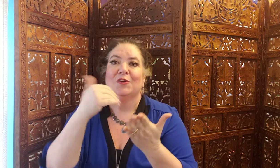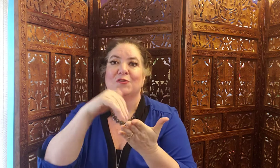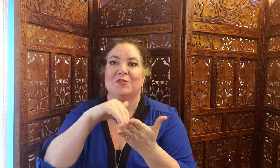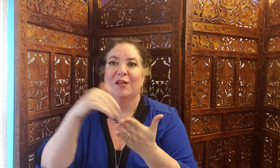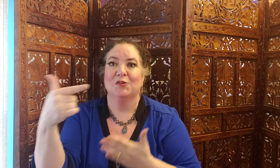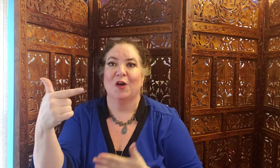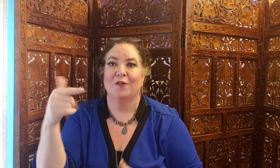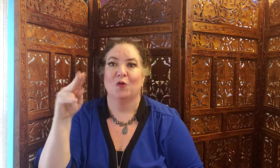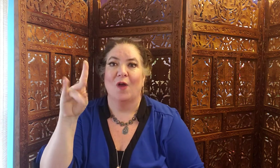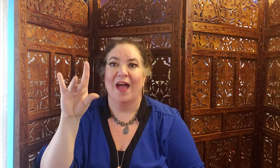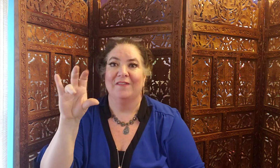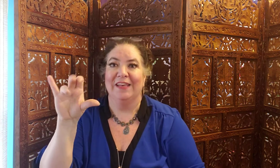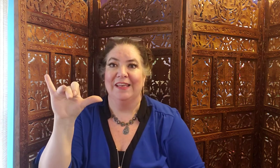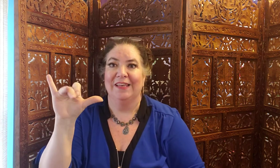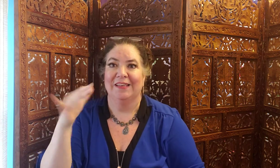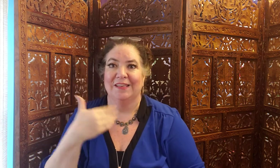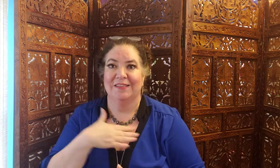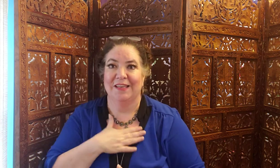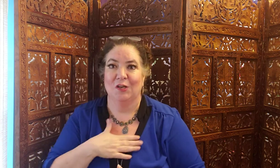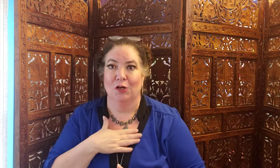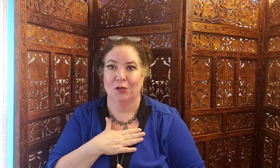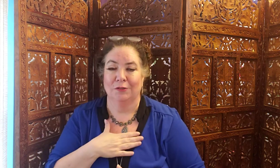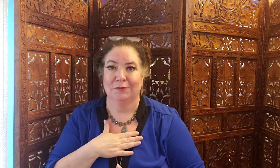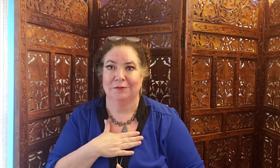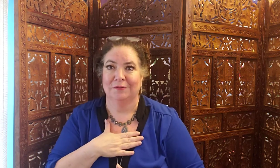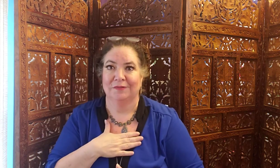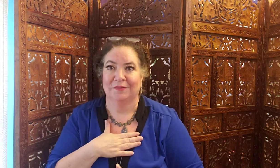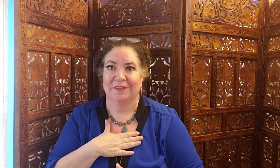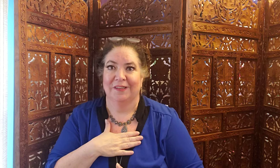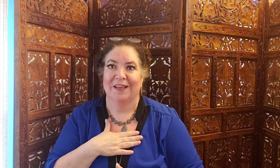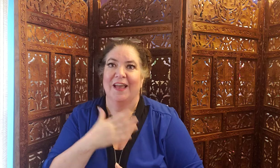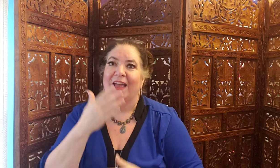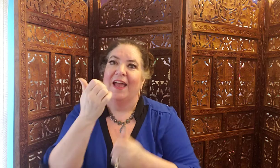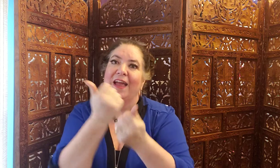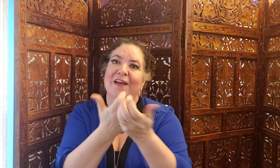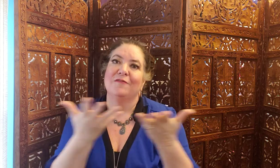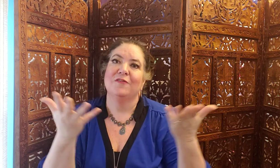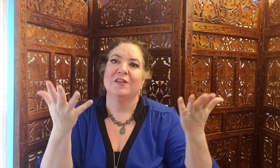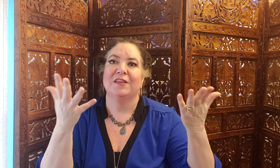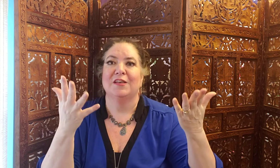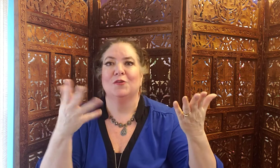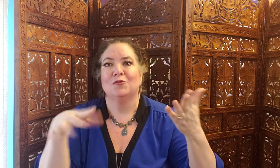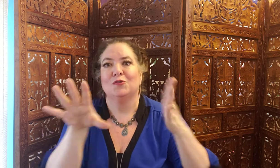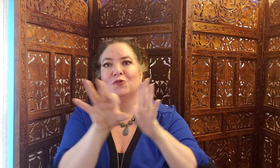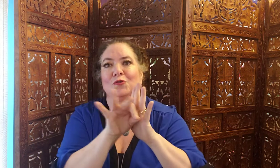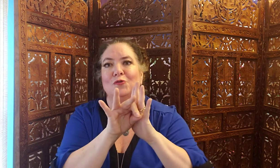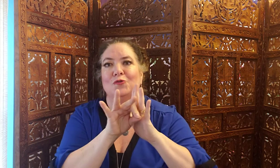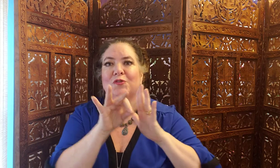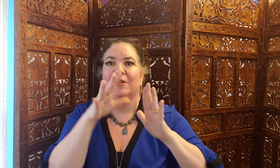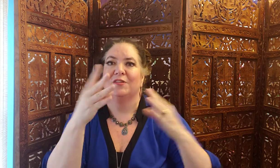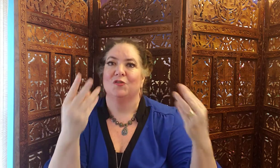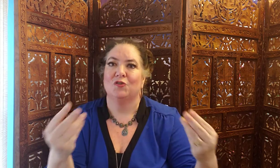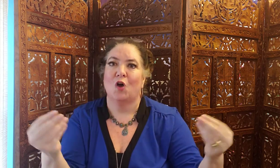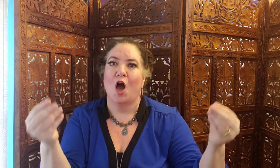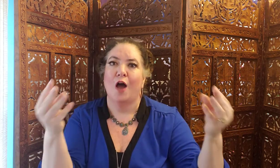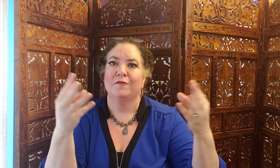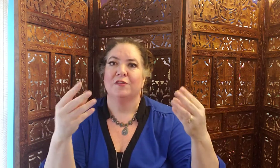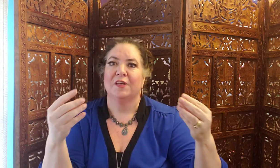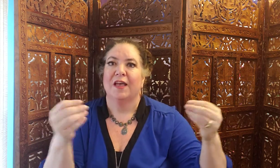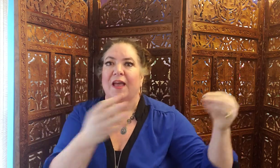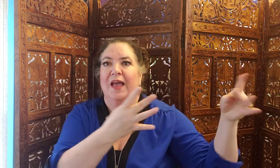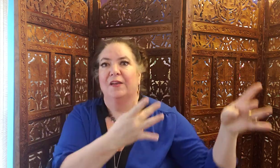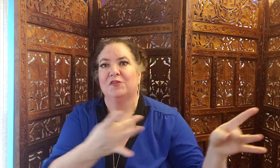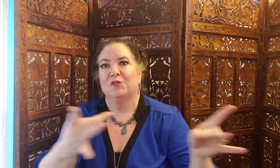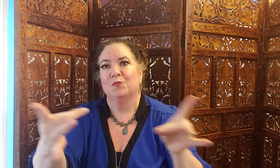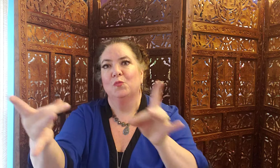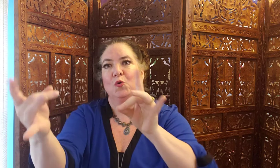your center of gravity is here (chest) everything you choose to gesture is soft and smooth.